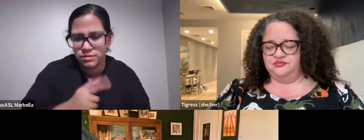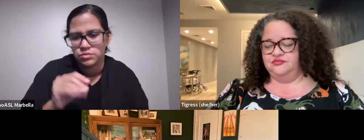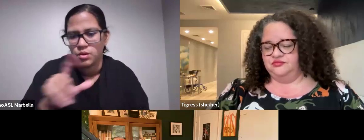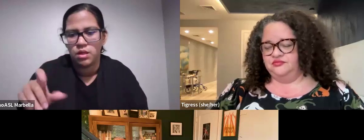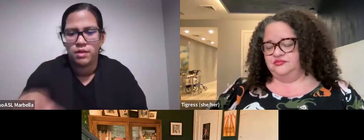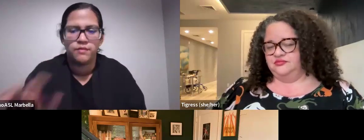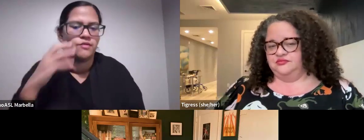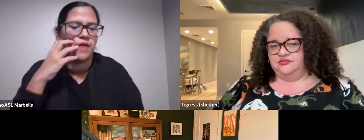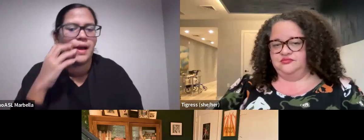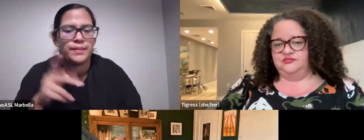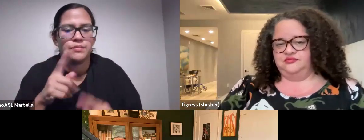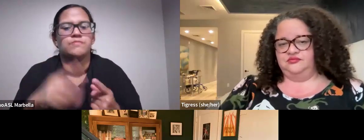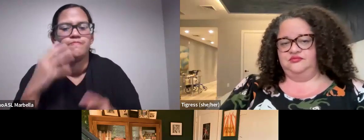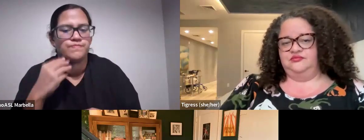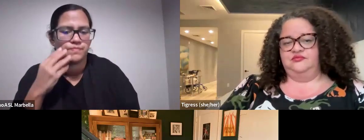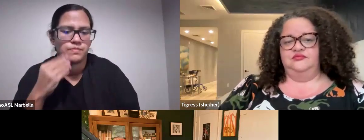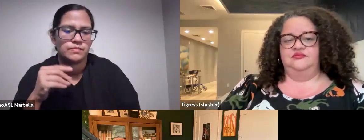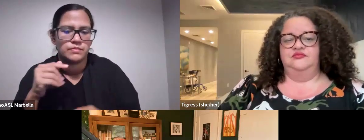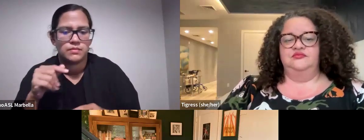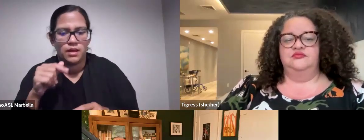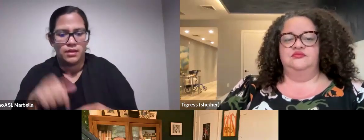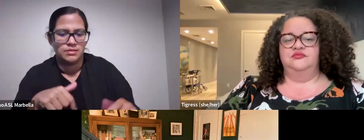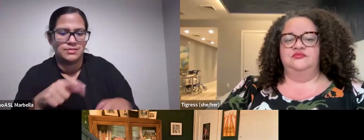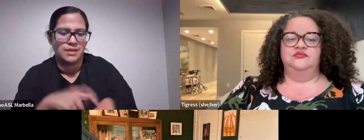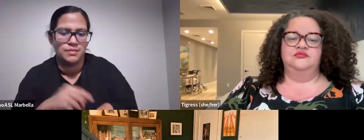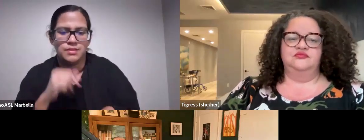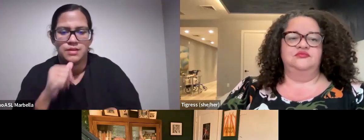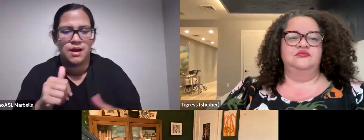experiencing this time and time and time again and not having anybody step up